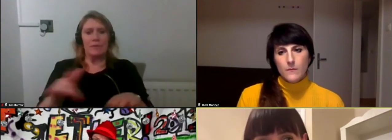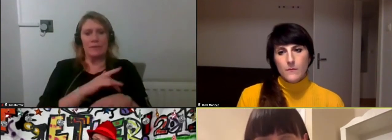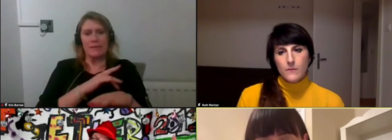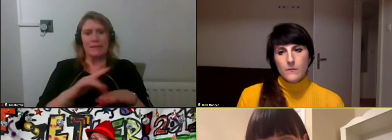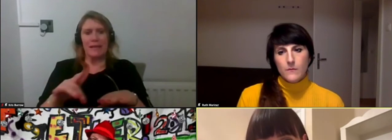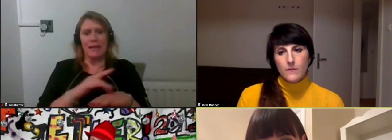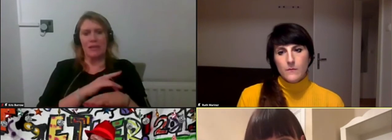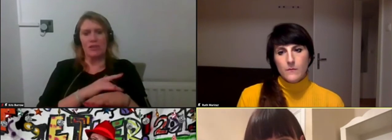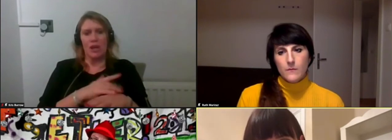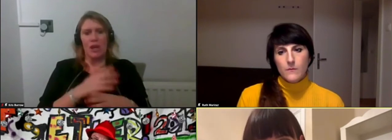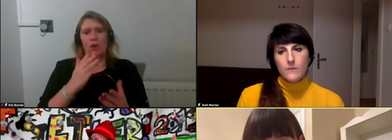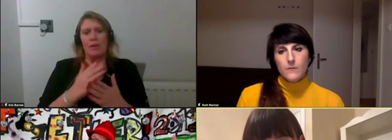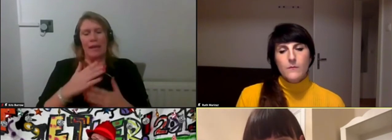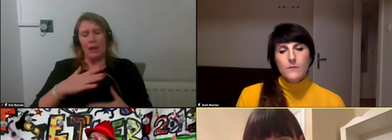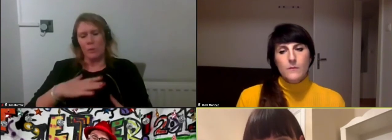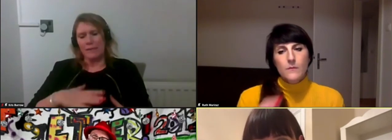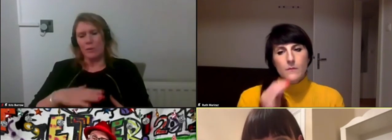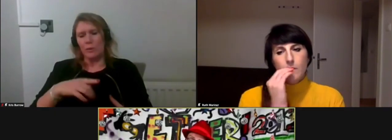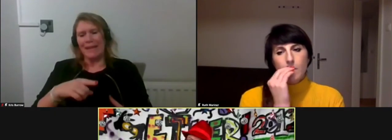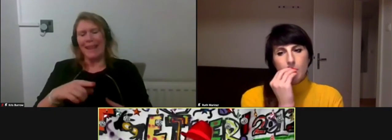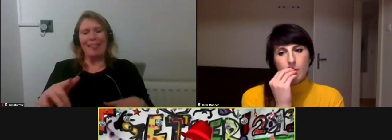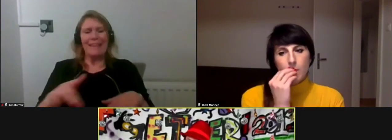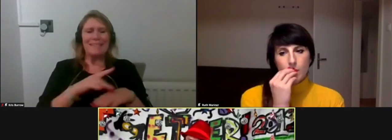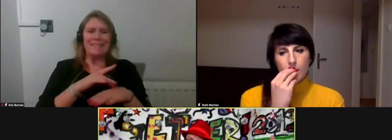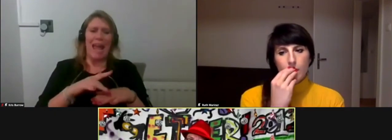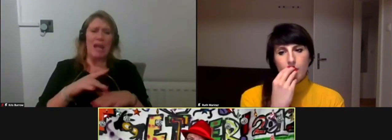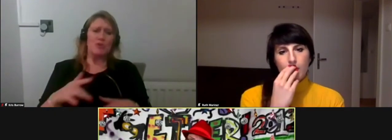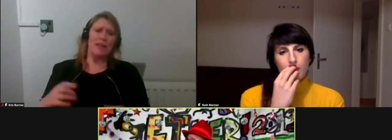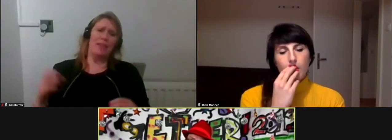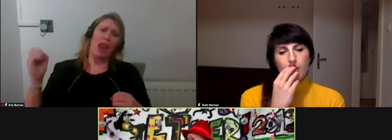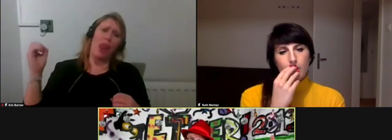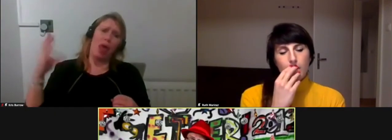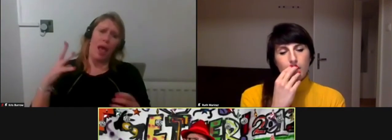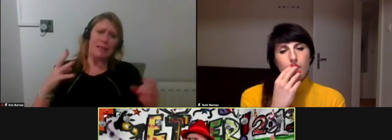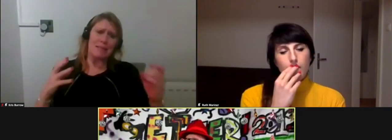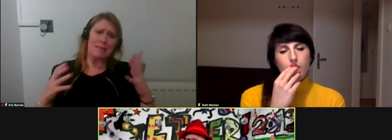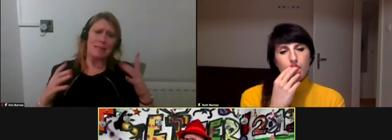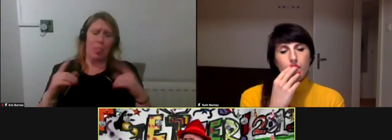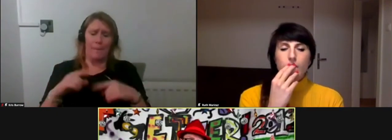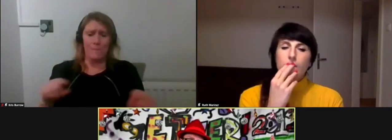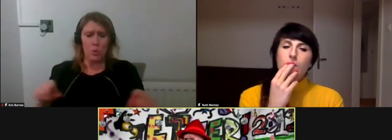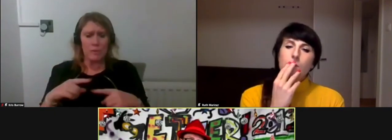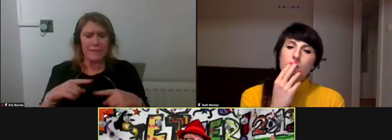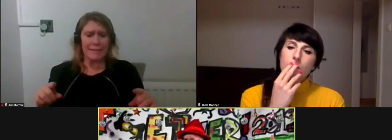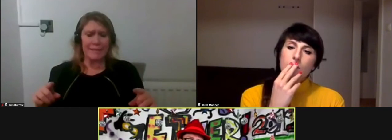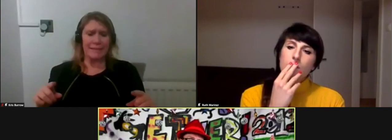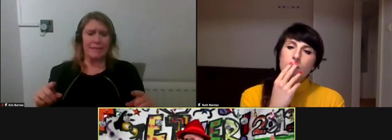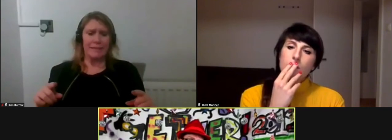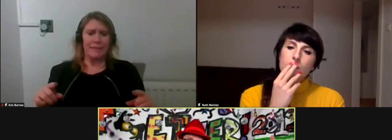still need the stage and the lights and the music, and even if that's being